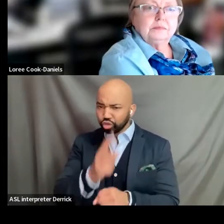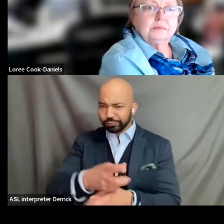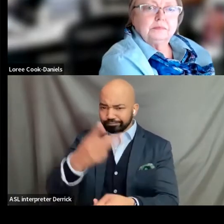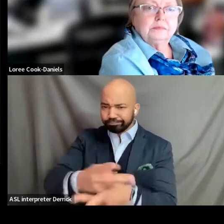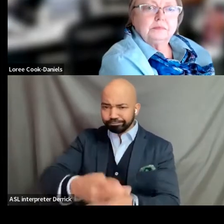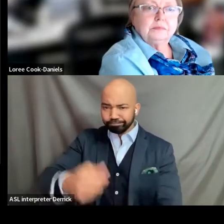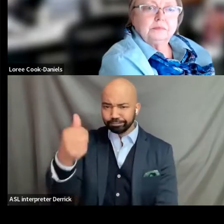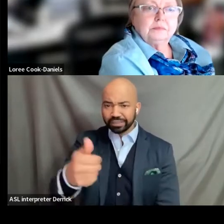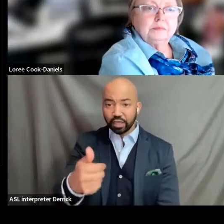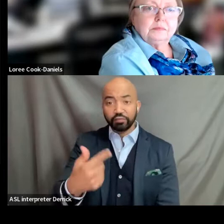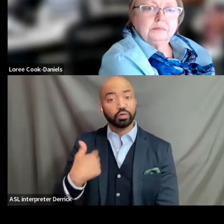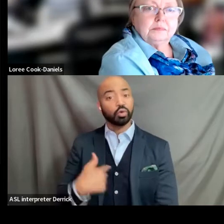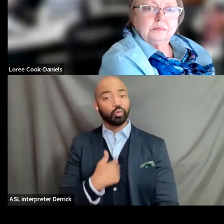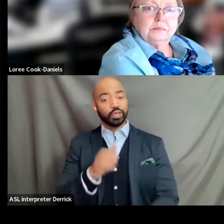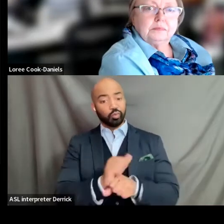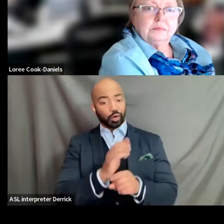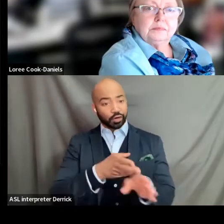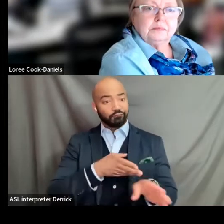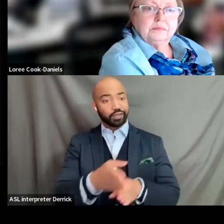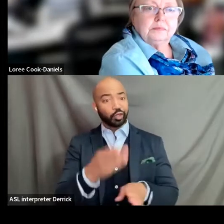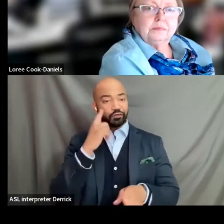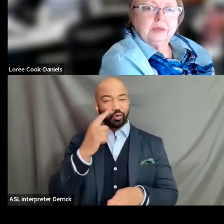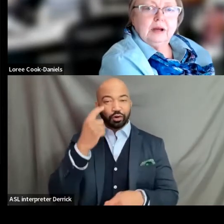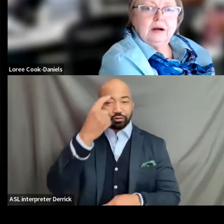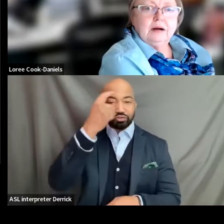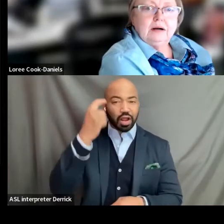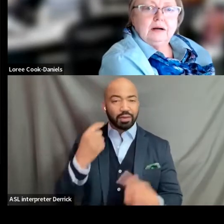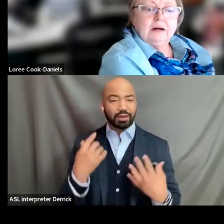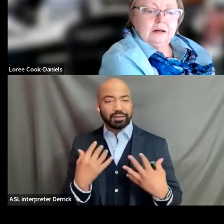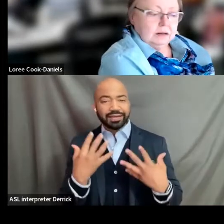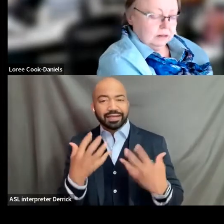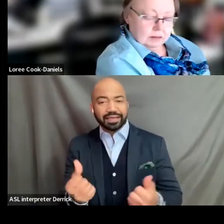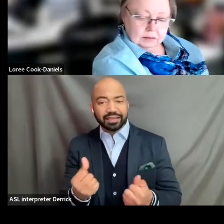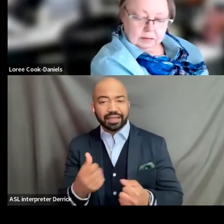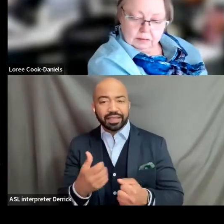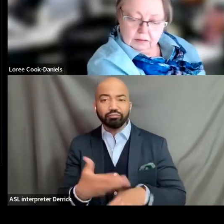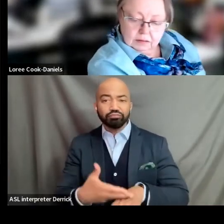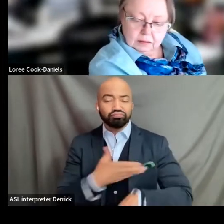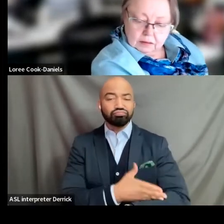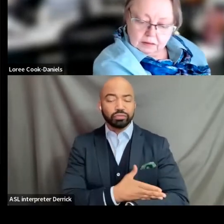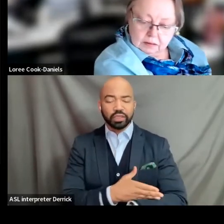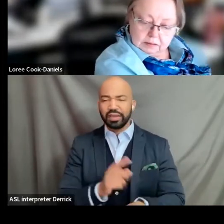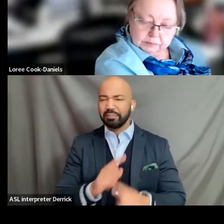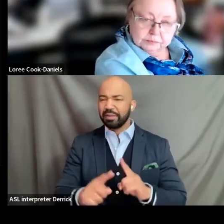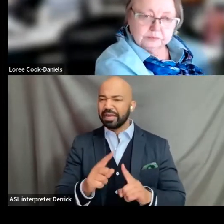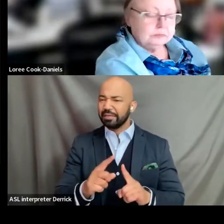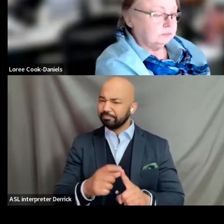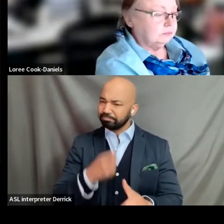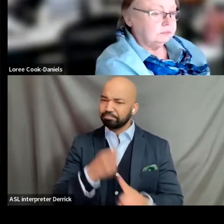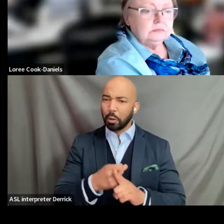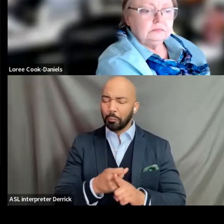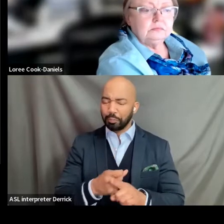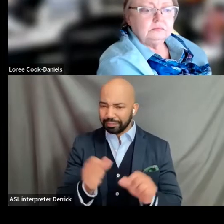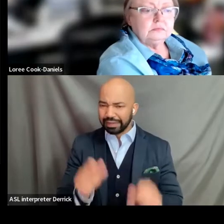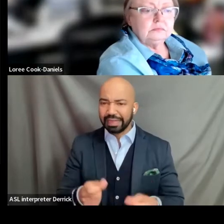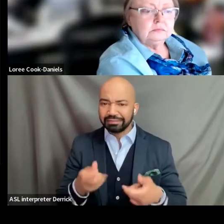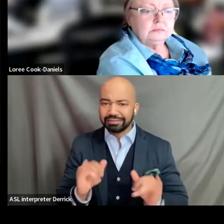but sometimes it's still difficult to hear topics that are sensitive and raw and the world is really hard right now.